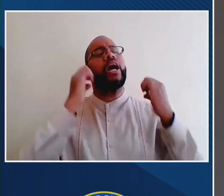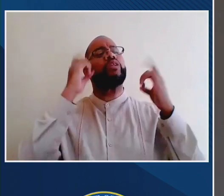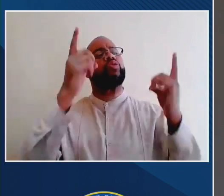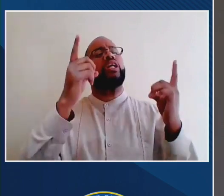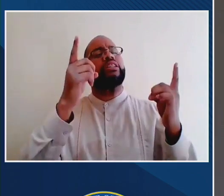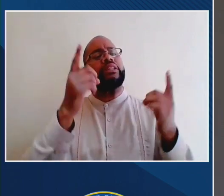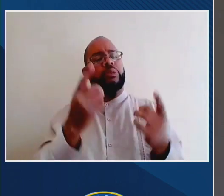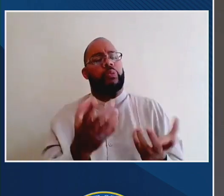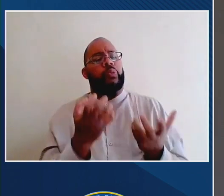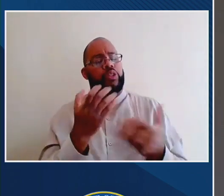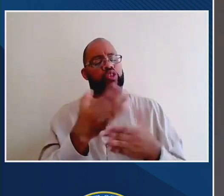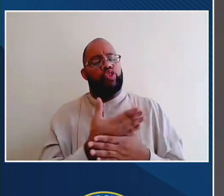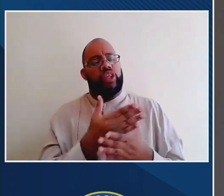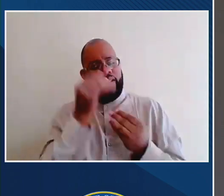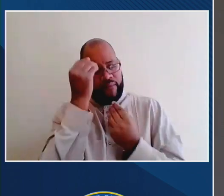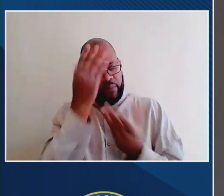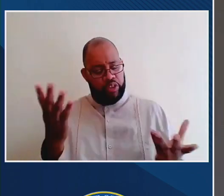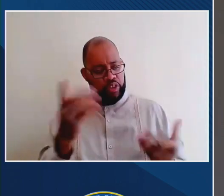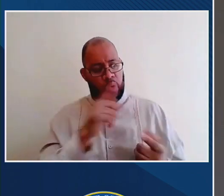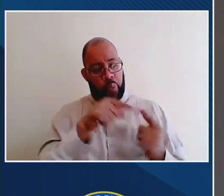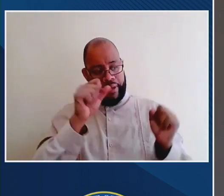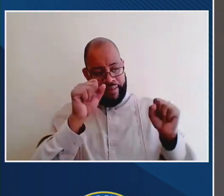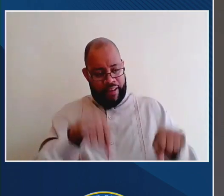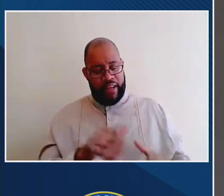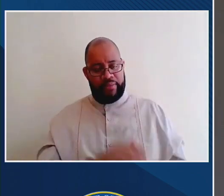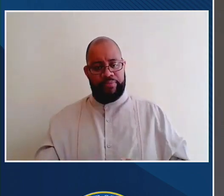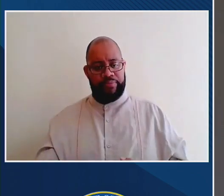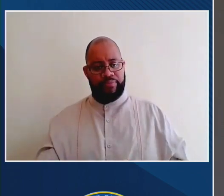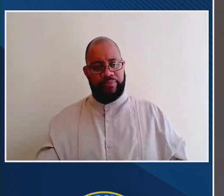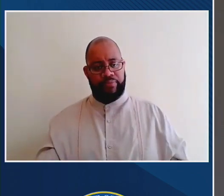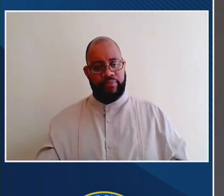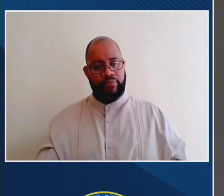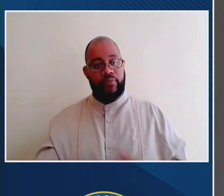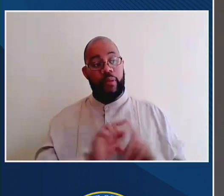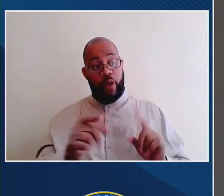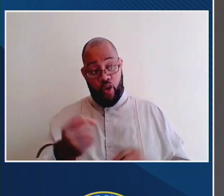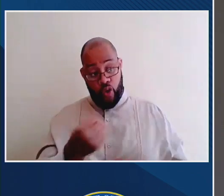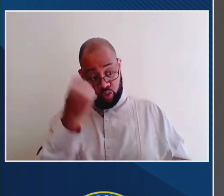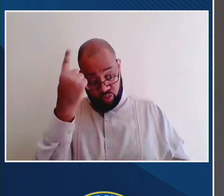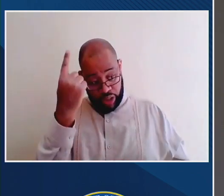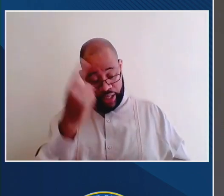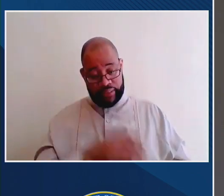share information when they can. However, please understand that there